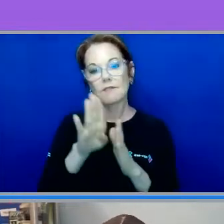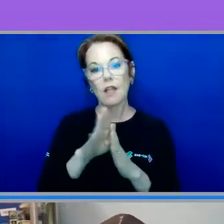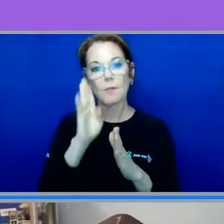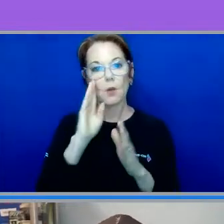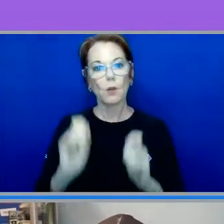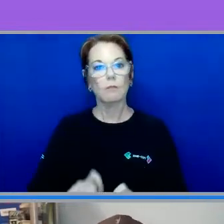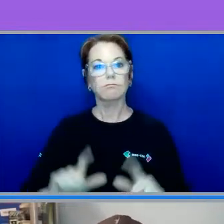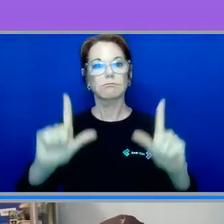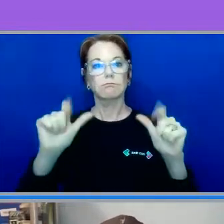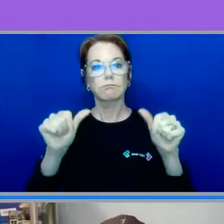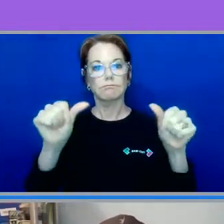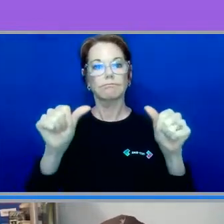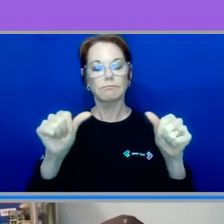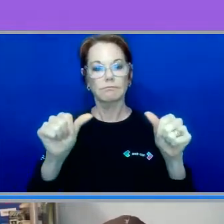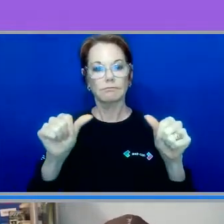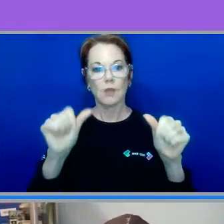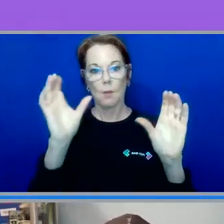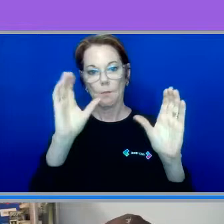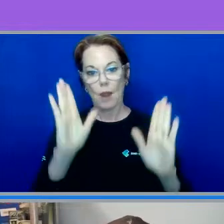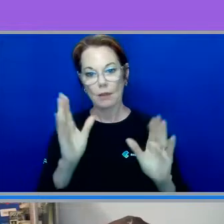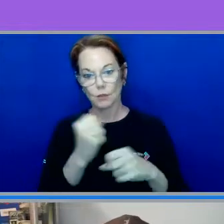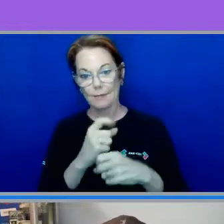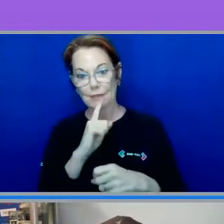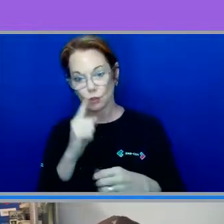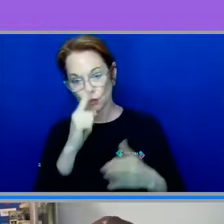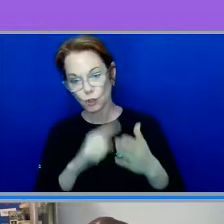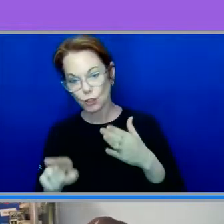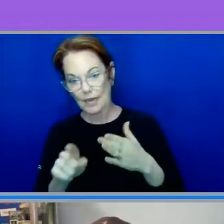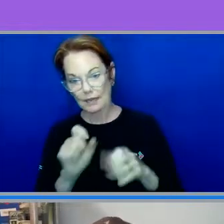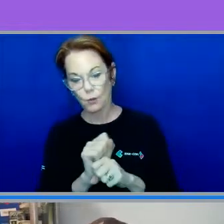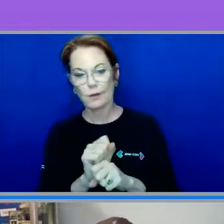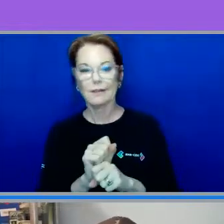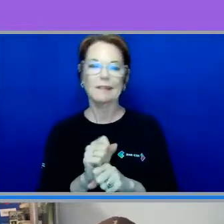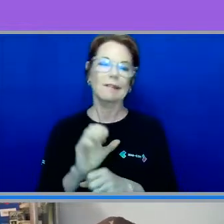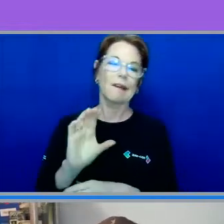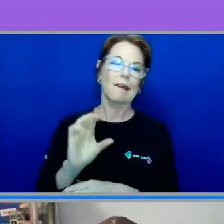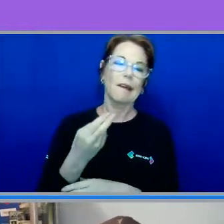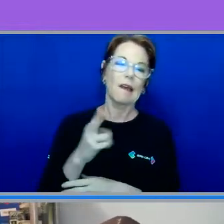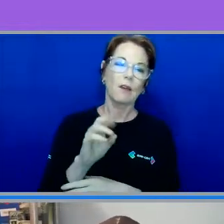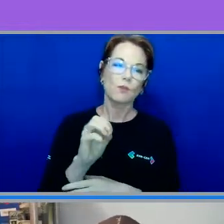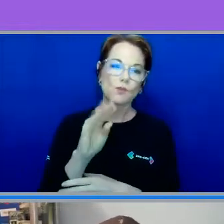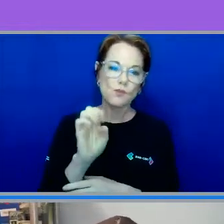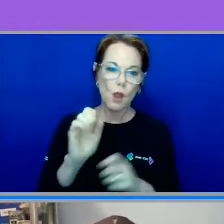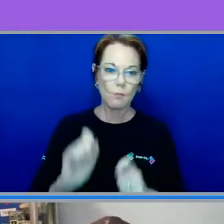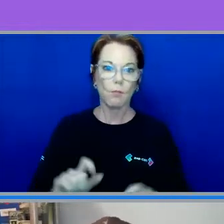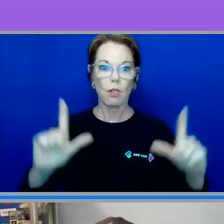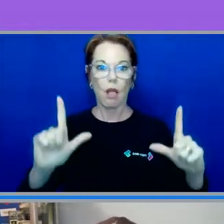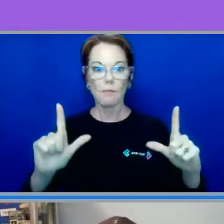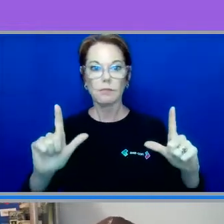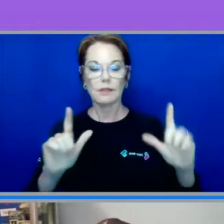up a web browser to make sure their front end change worked right. So like pull up Chrome,